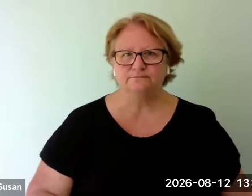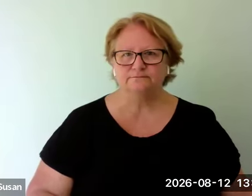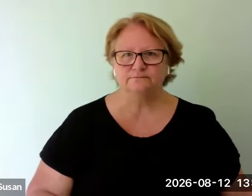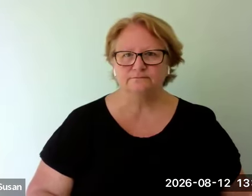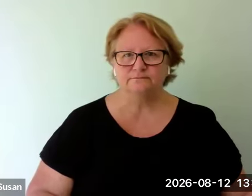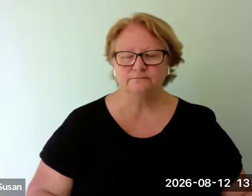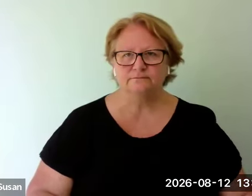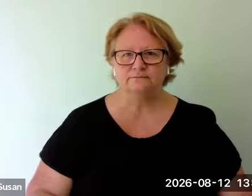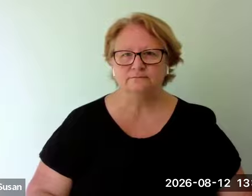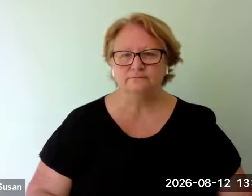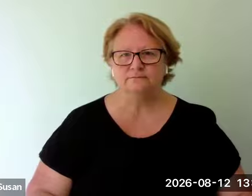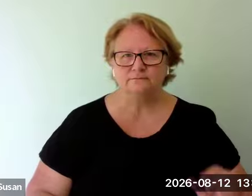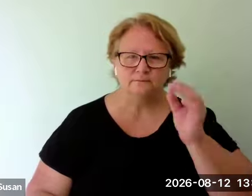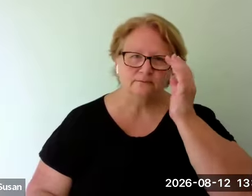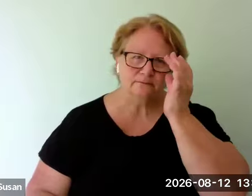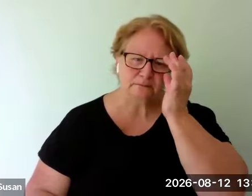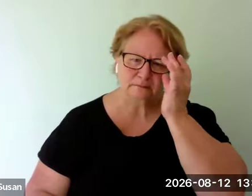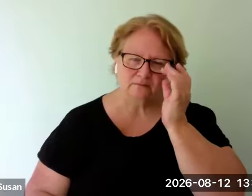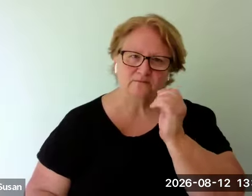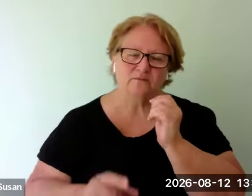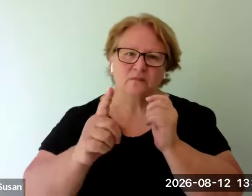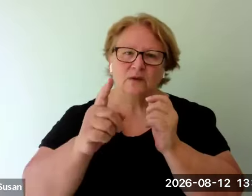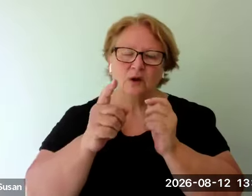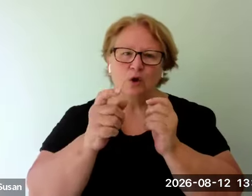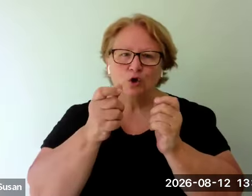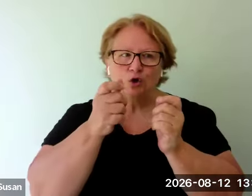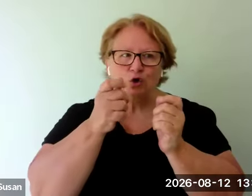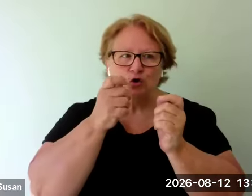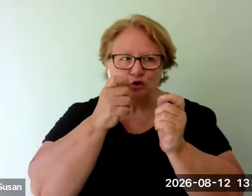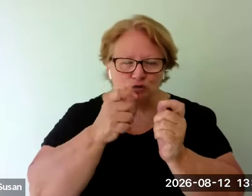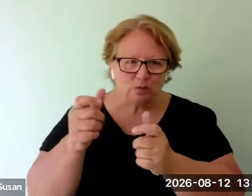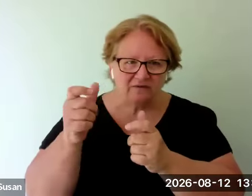part of it, assessed eligibility.